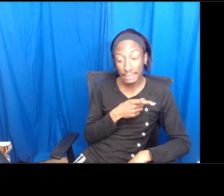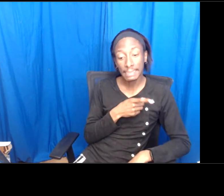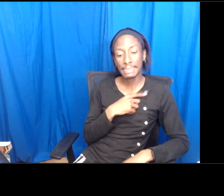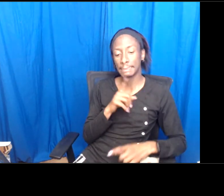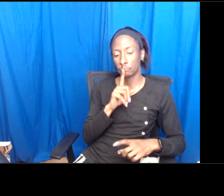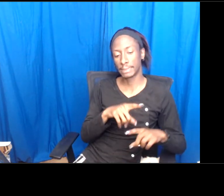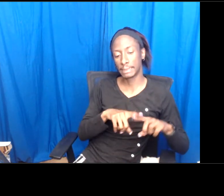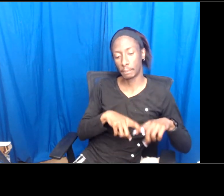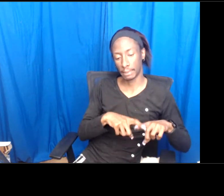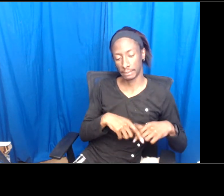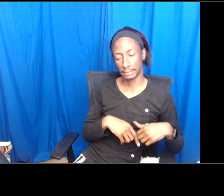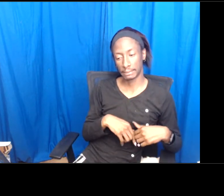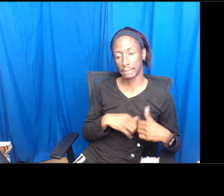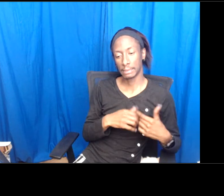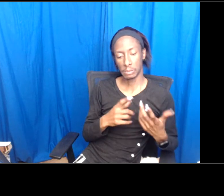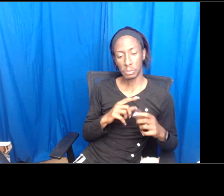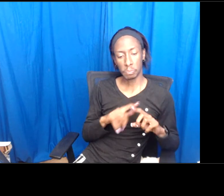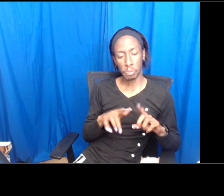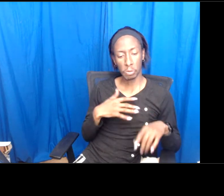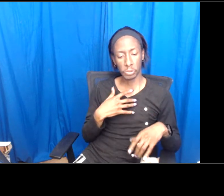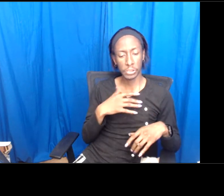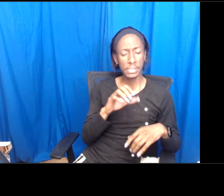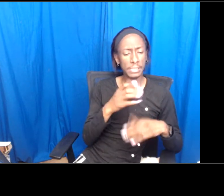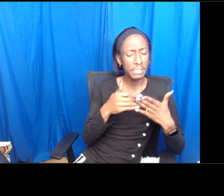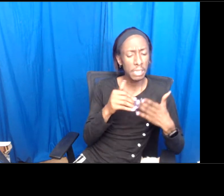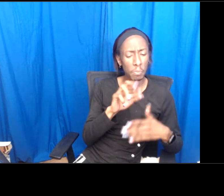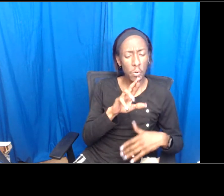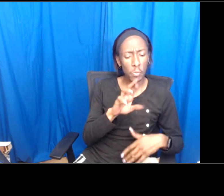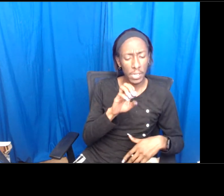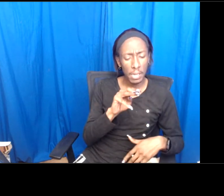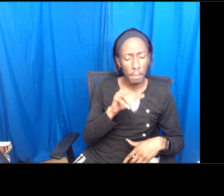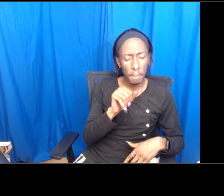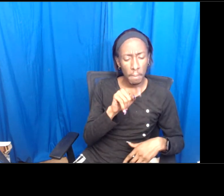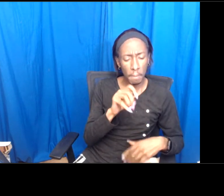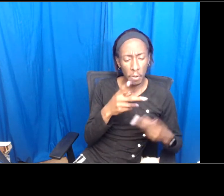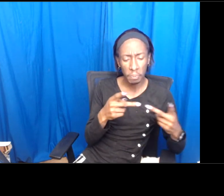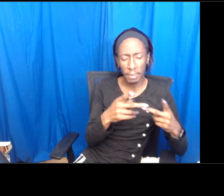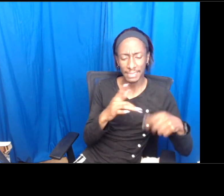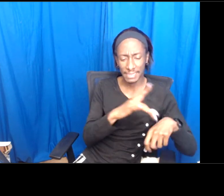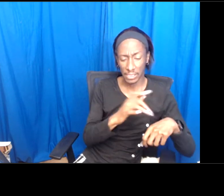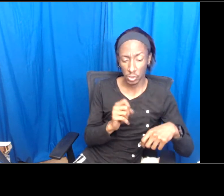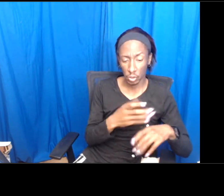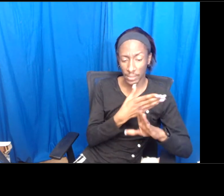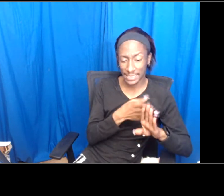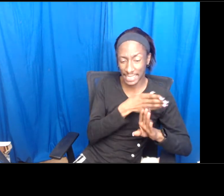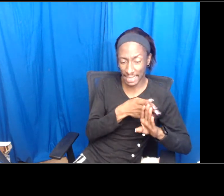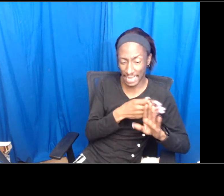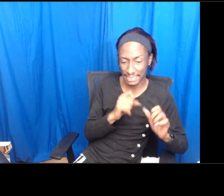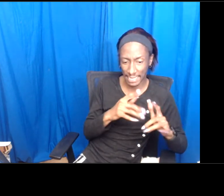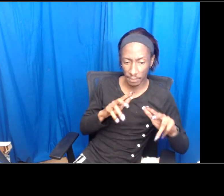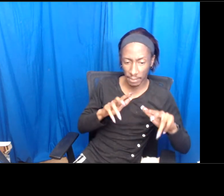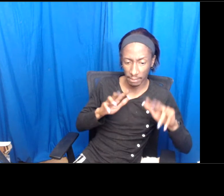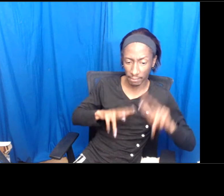But we go through some really remote places so they can actually be quite skiddish. But fortunately we fly at about 150 to 200 feet.